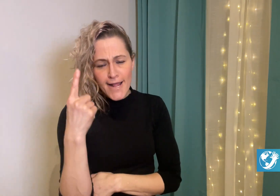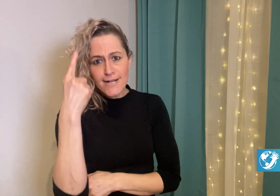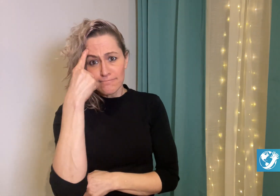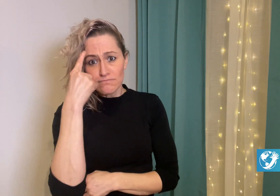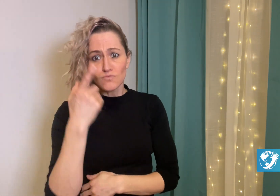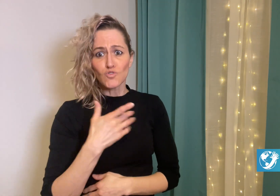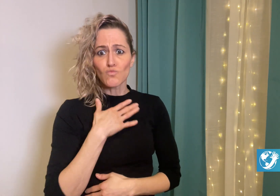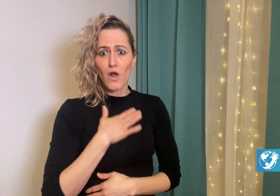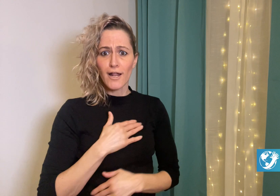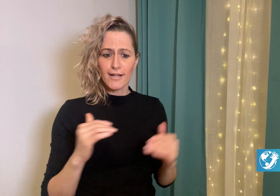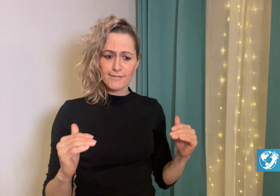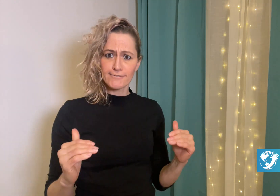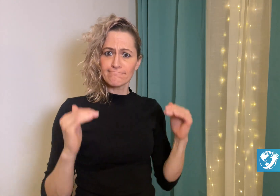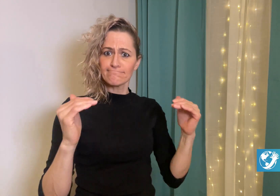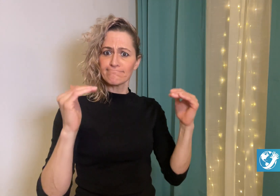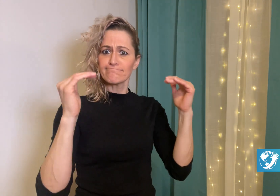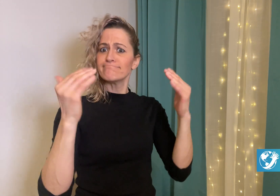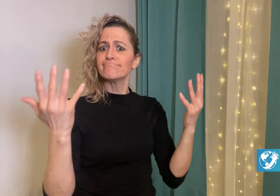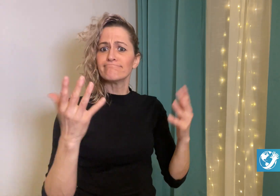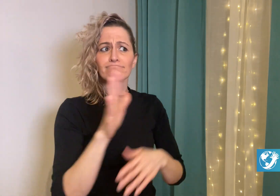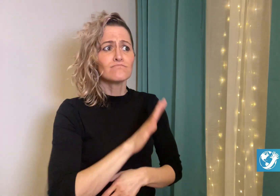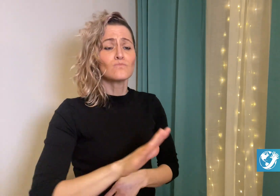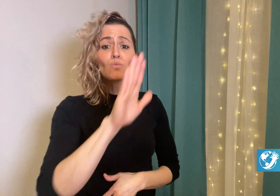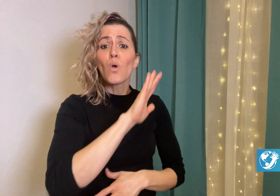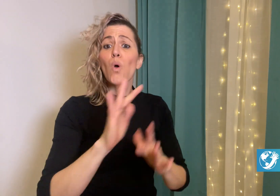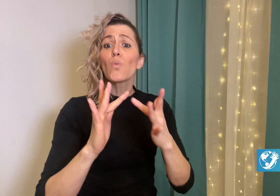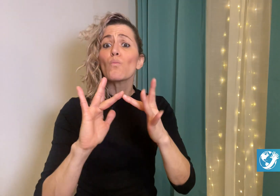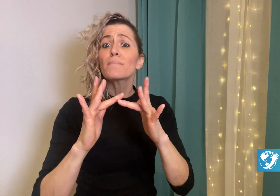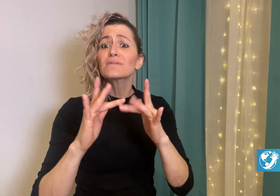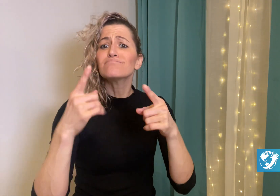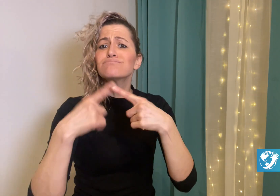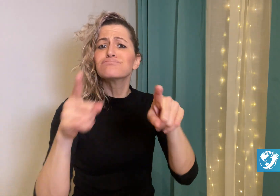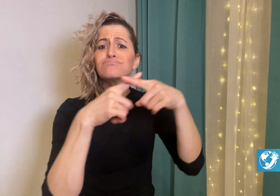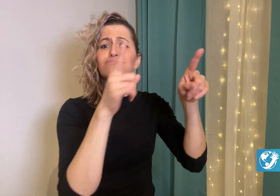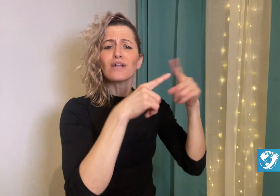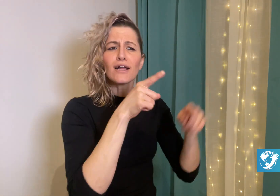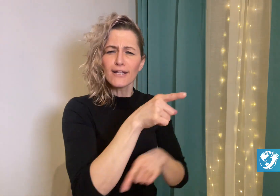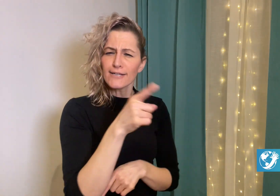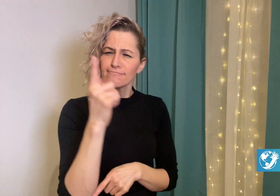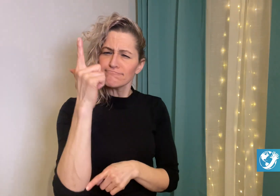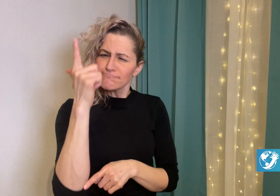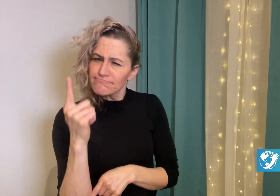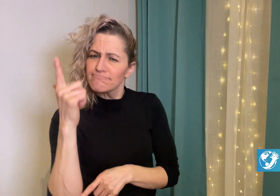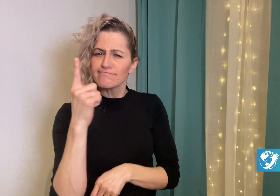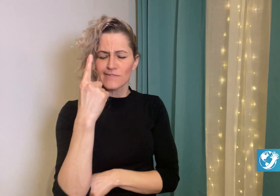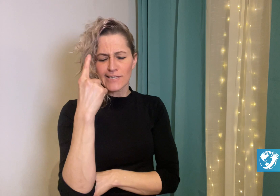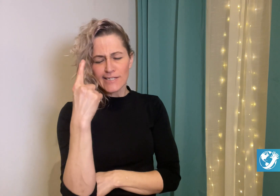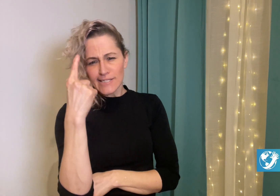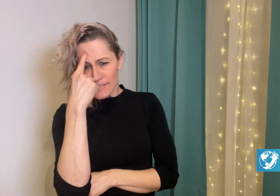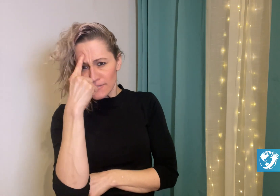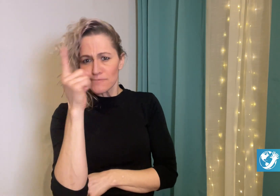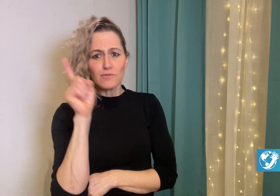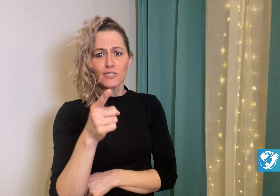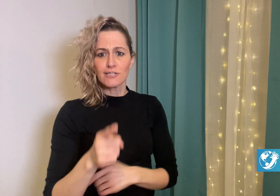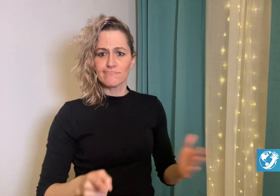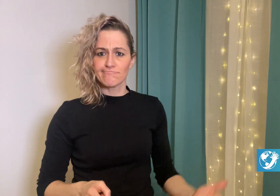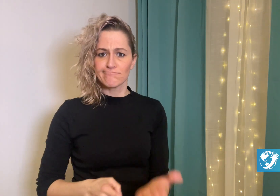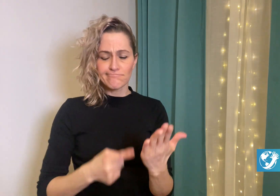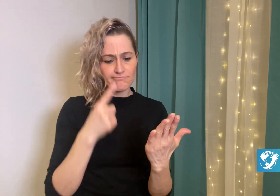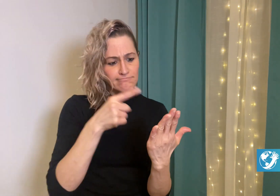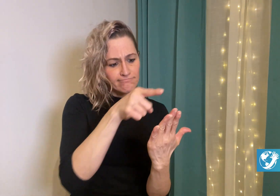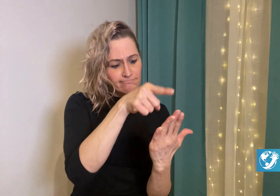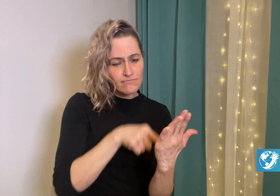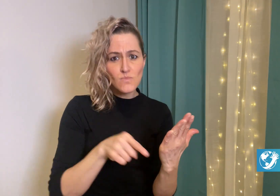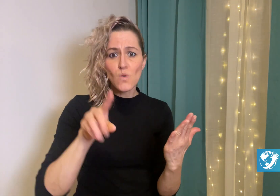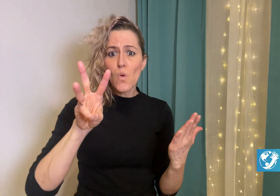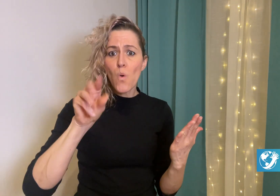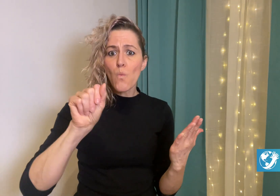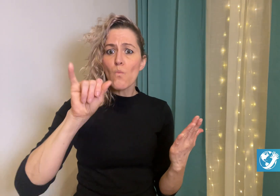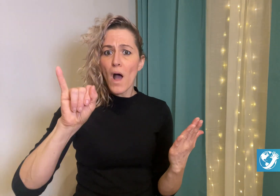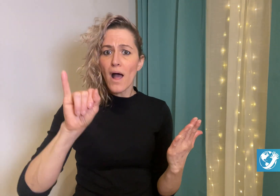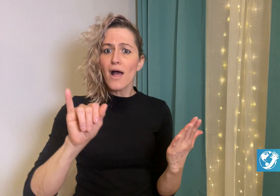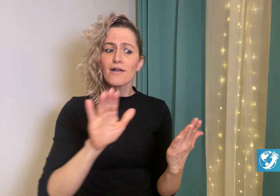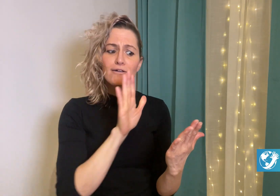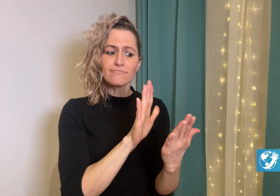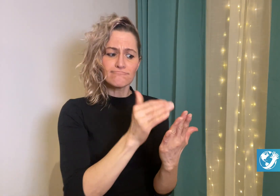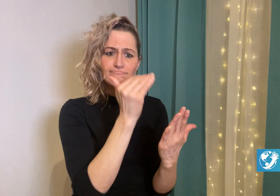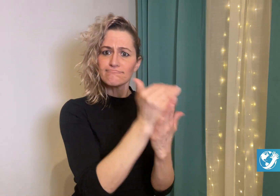to start incorporating the WAI criteria into the development